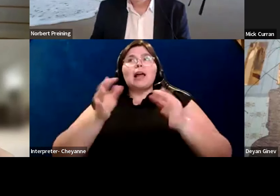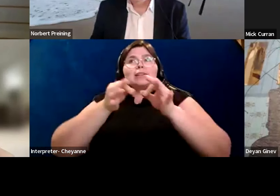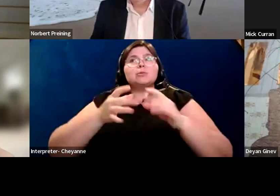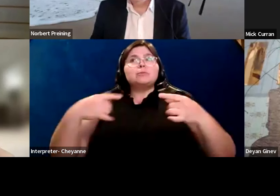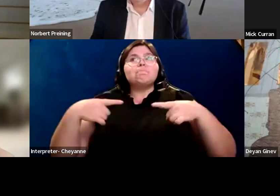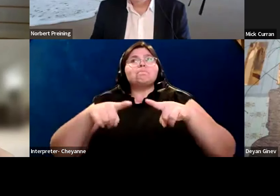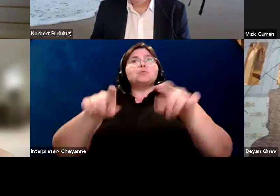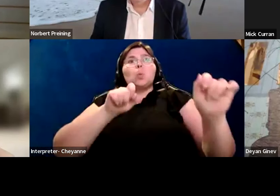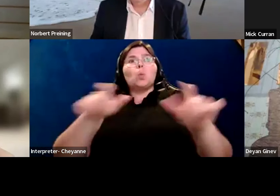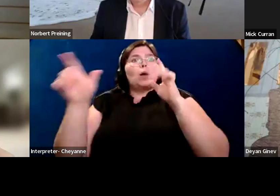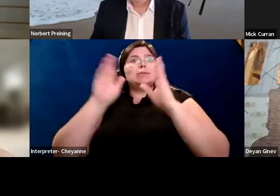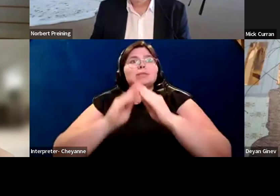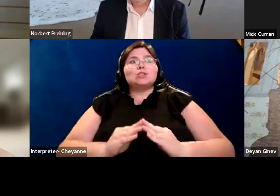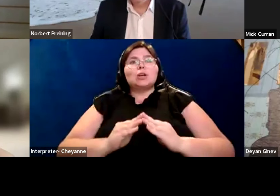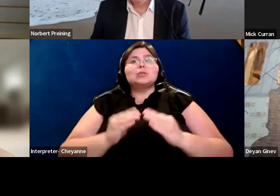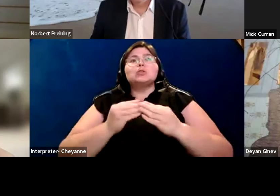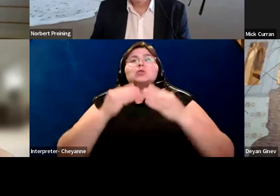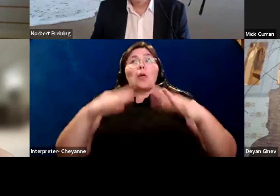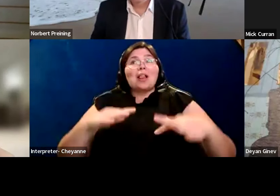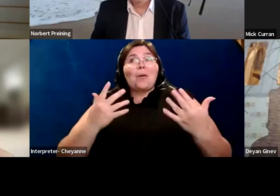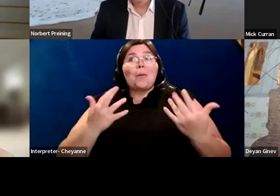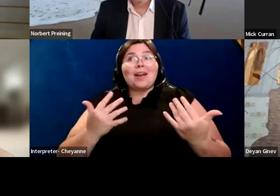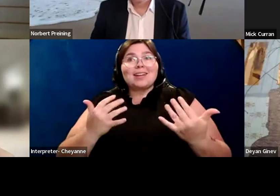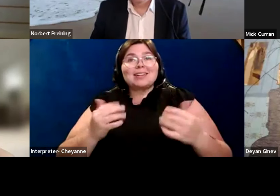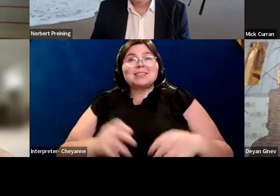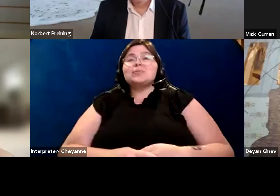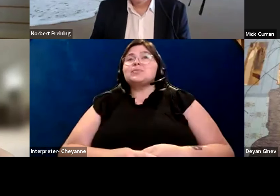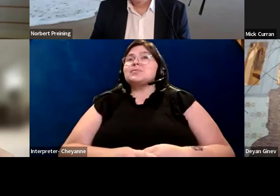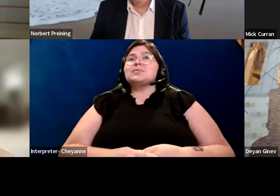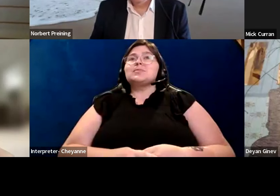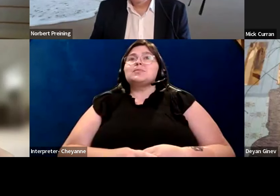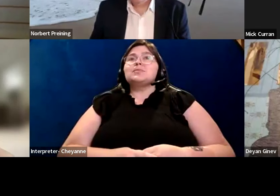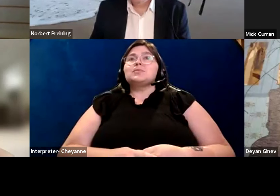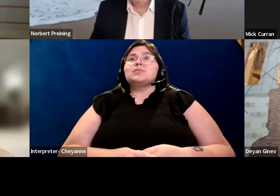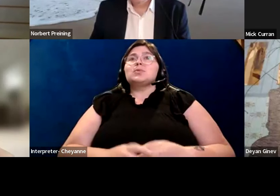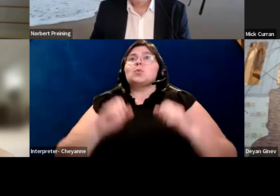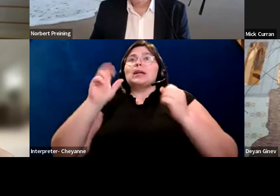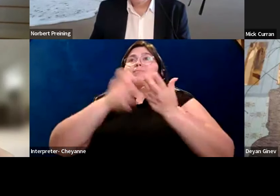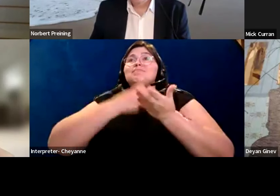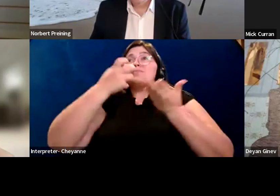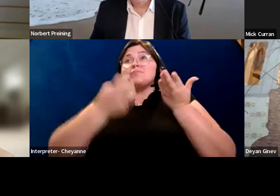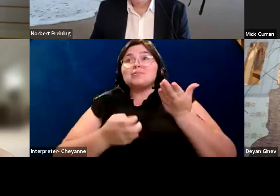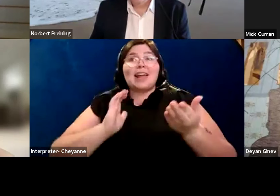So without further ado, why don't we jump right into our introductions?